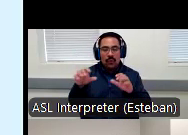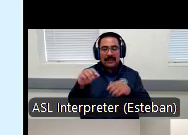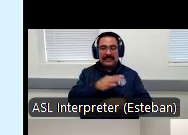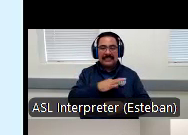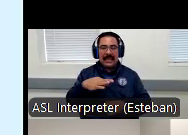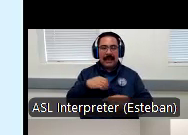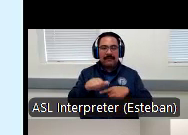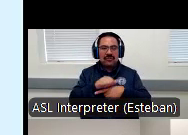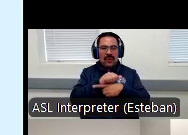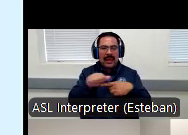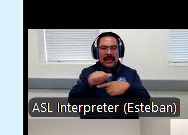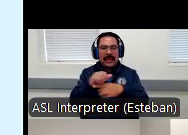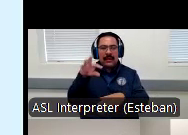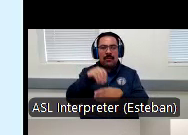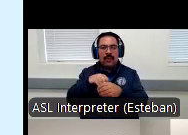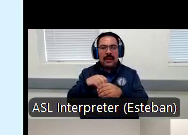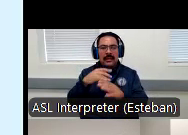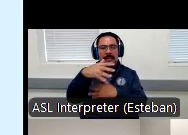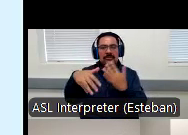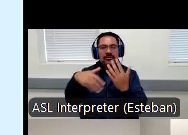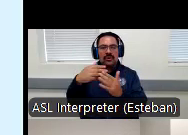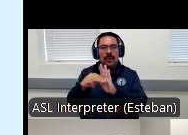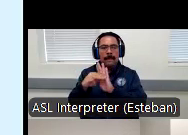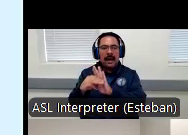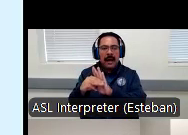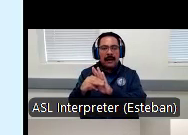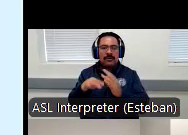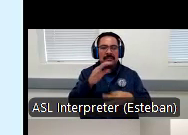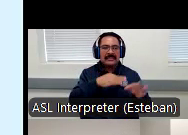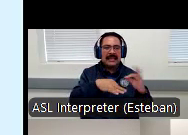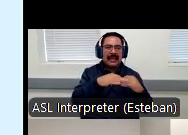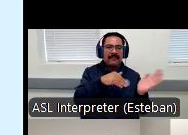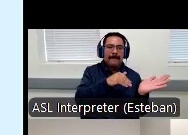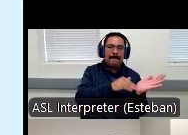incorporate the social model of disability rather than the medical model. We learned a